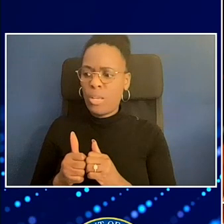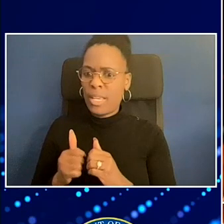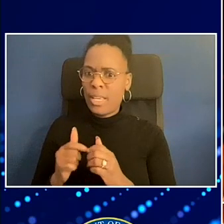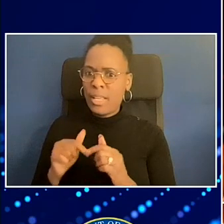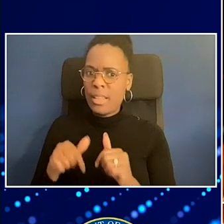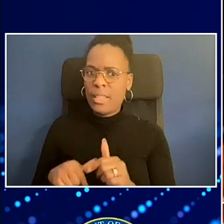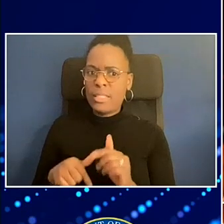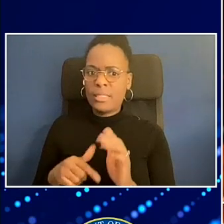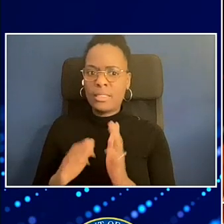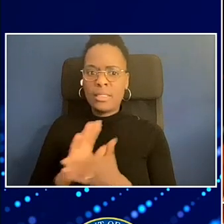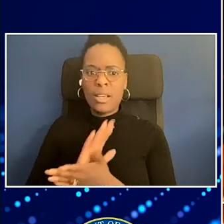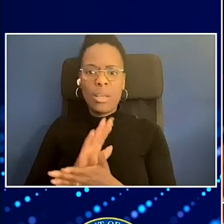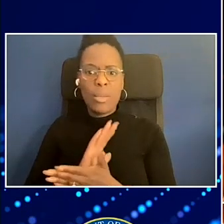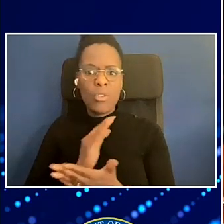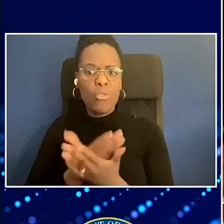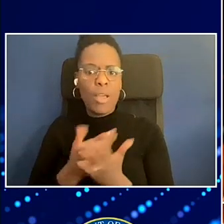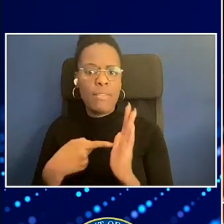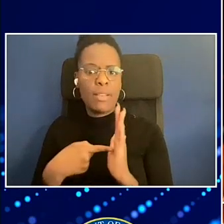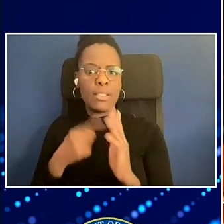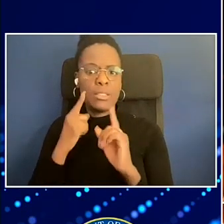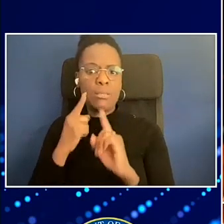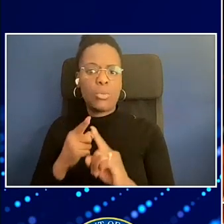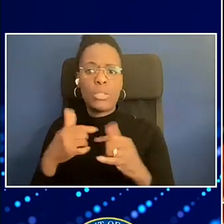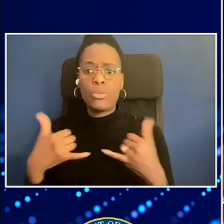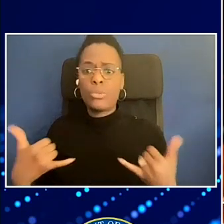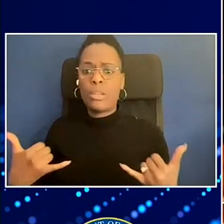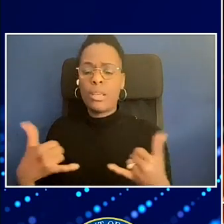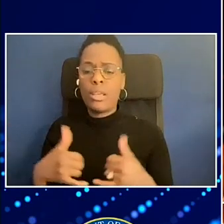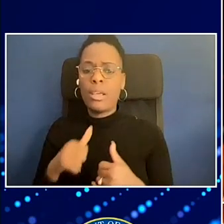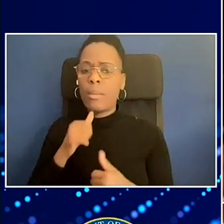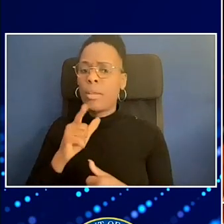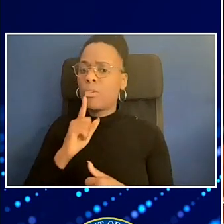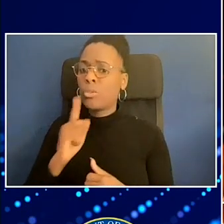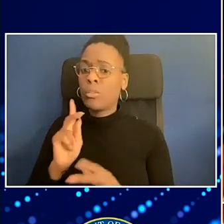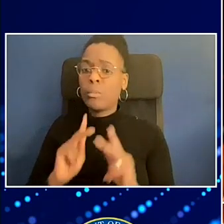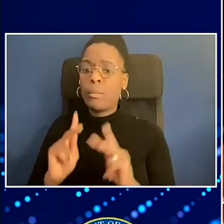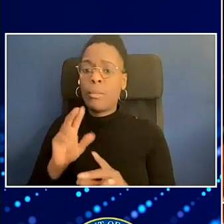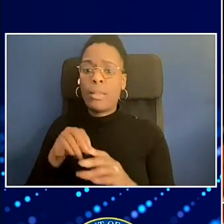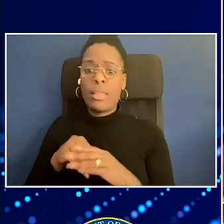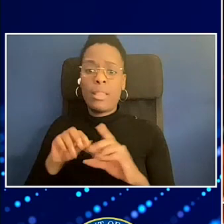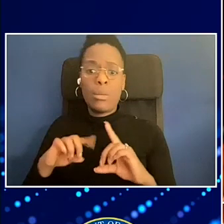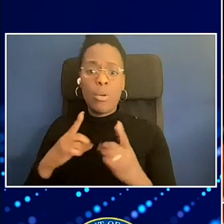So I don't know if folks in the Department, do you have data to what